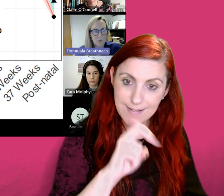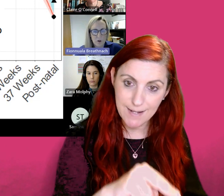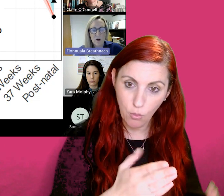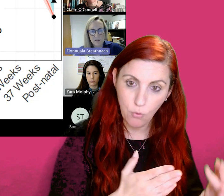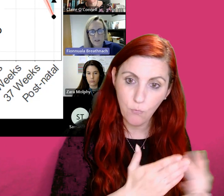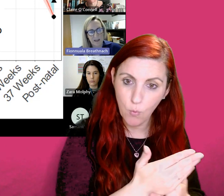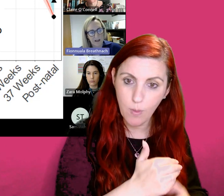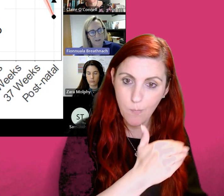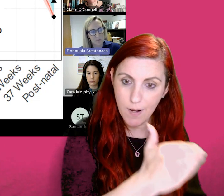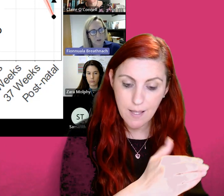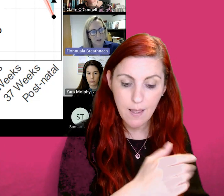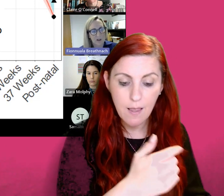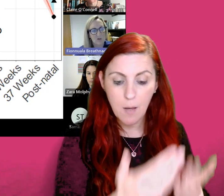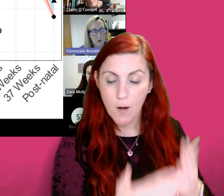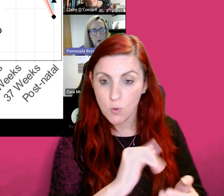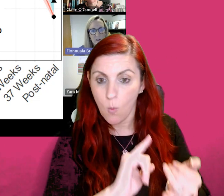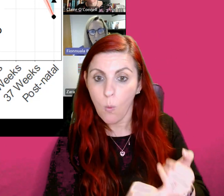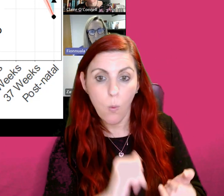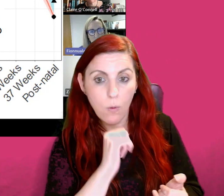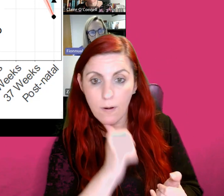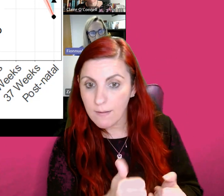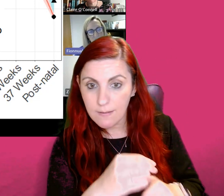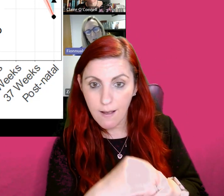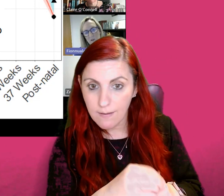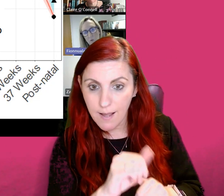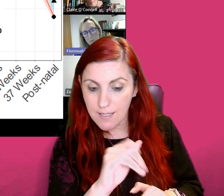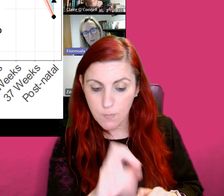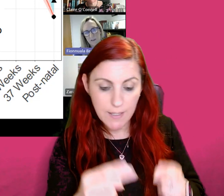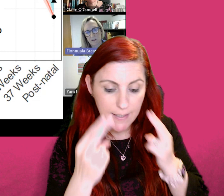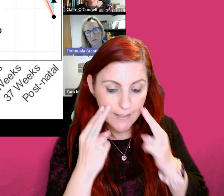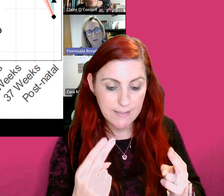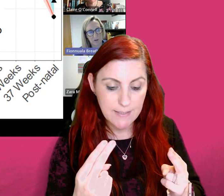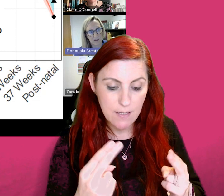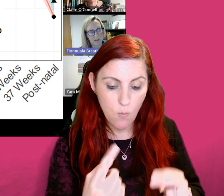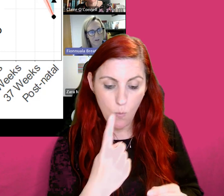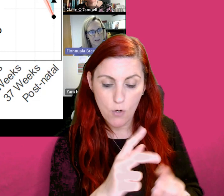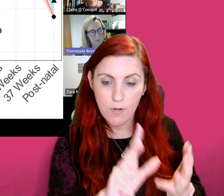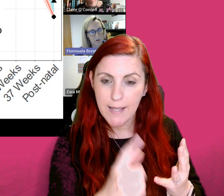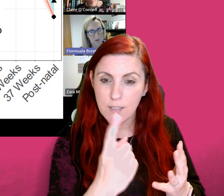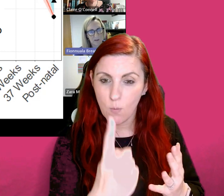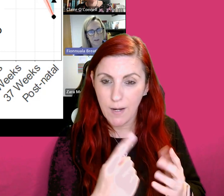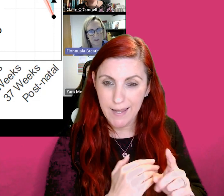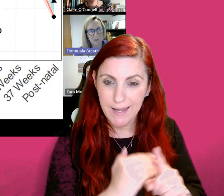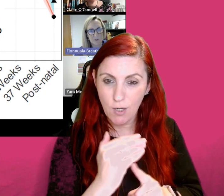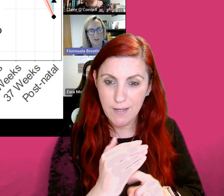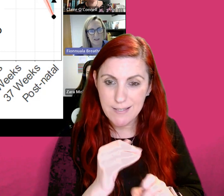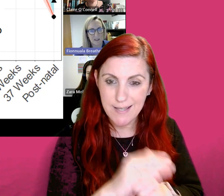who were not taking aspirin required 181% of an increase in their aspirin dosing so this was very